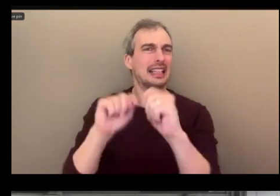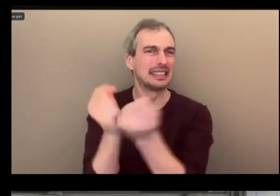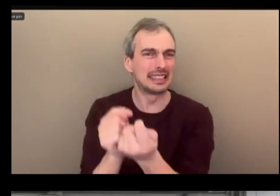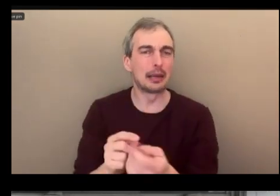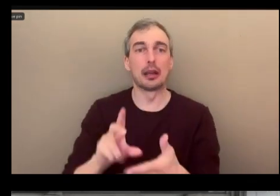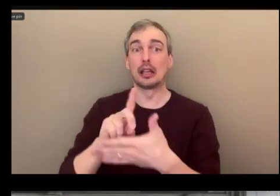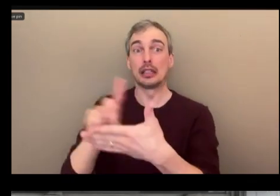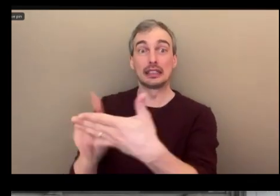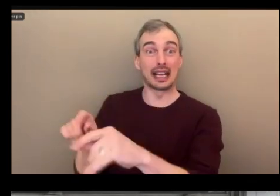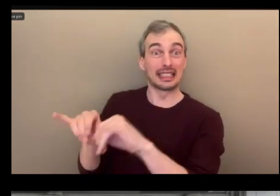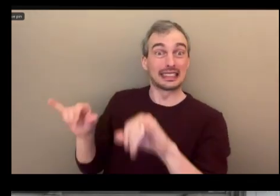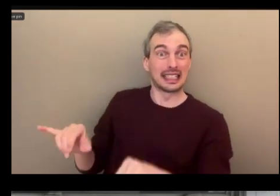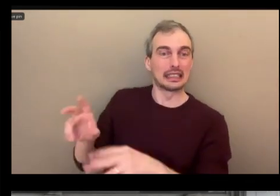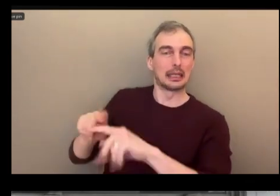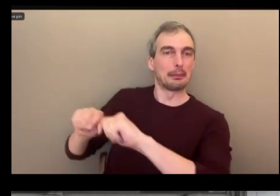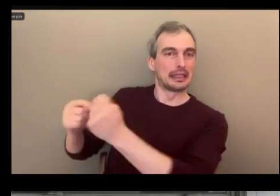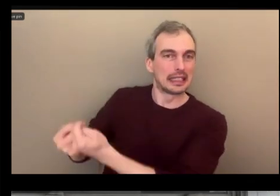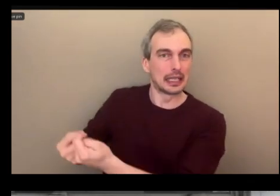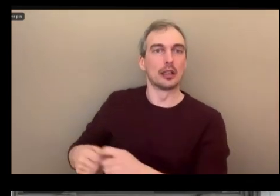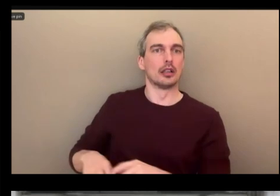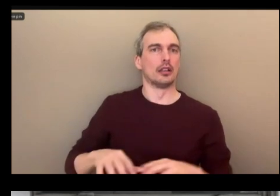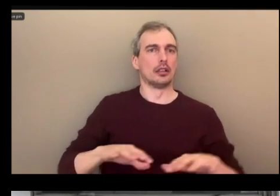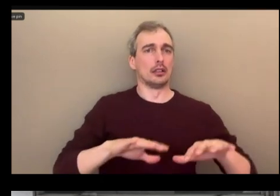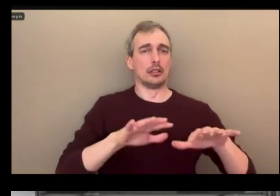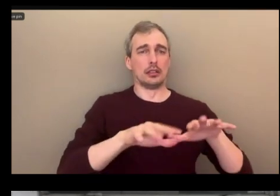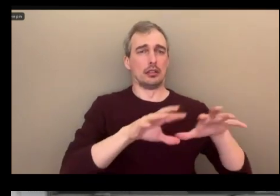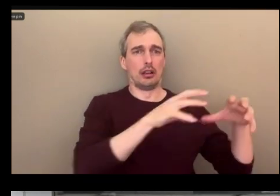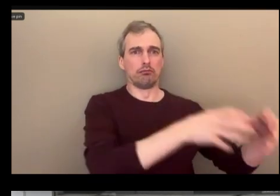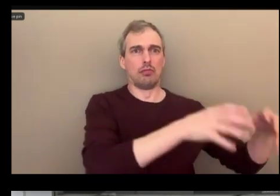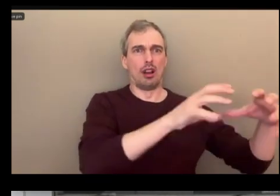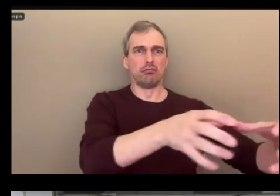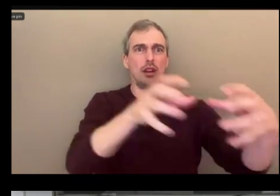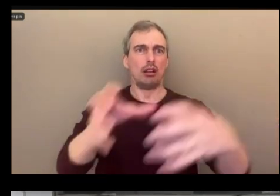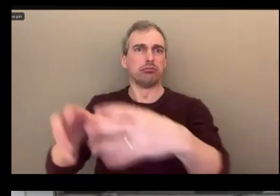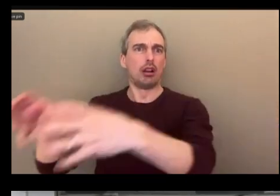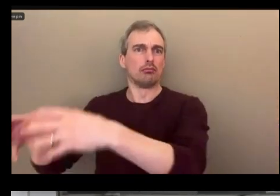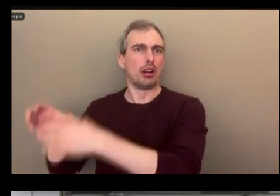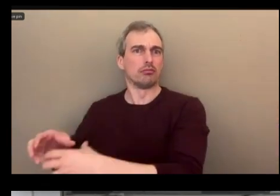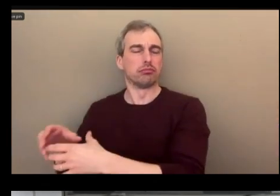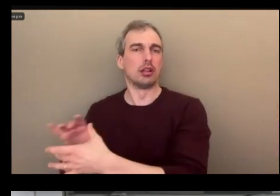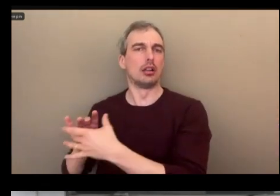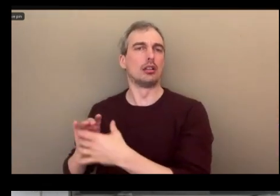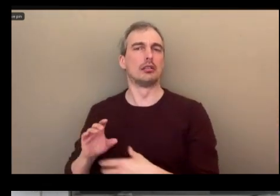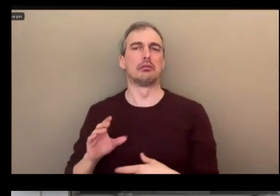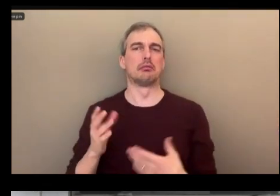So when it comes to programs, partnering with teams to say: What can we do more of?